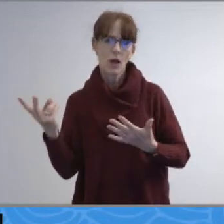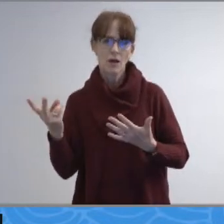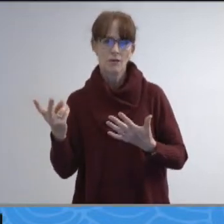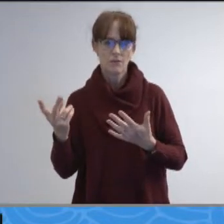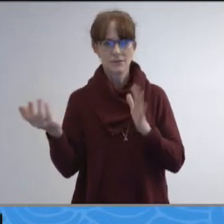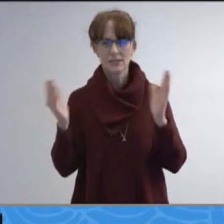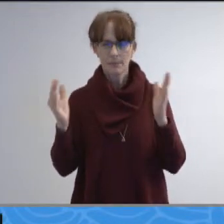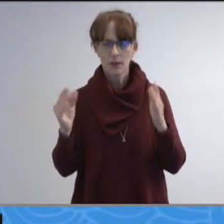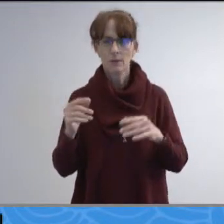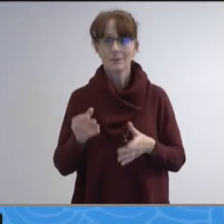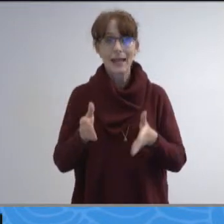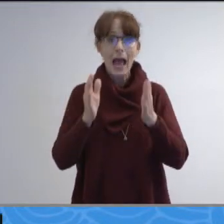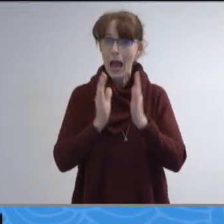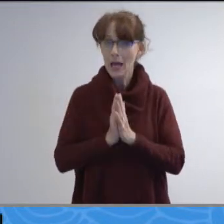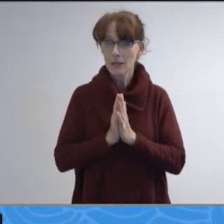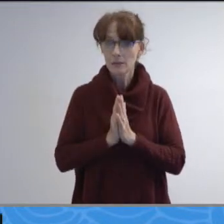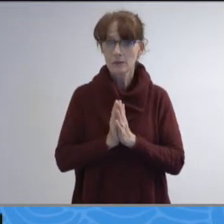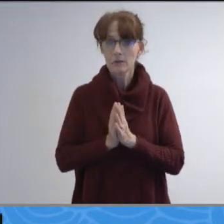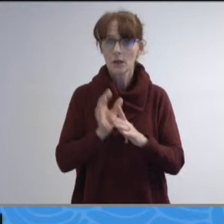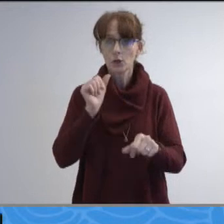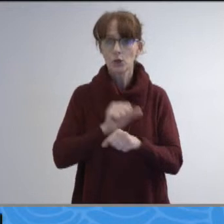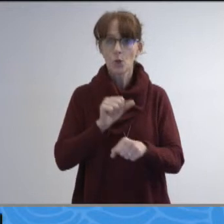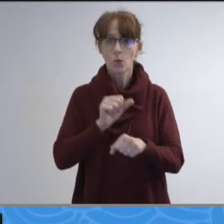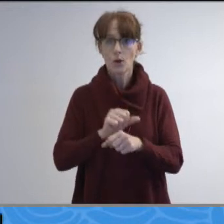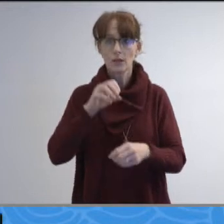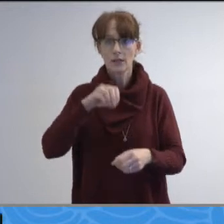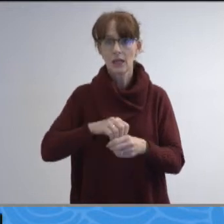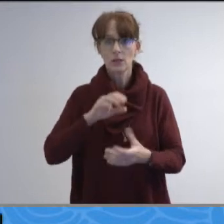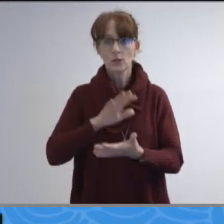It's going to ask, are you working in your school building today?